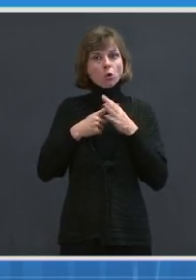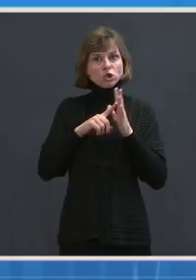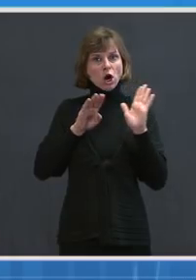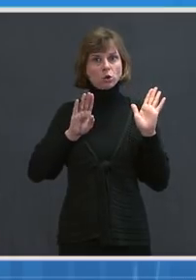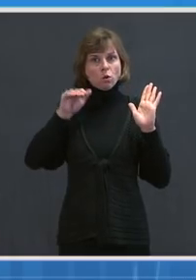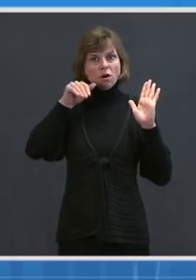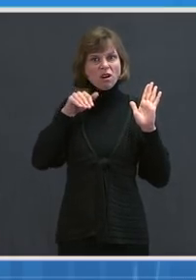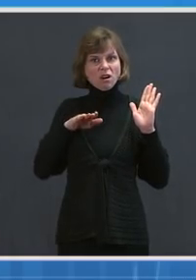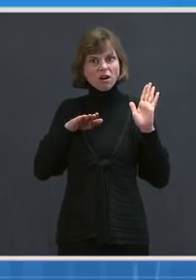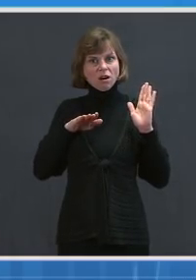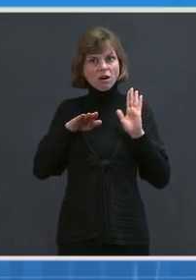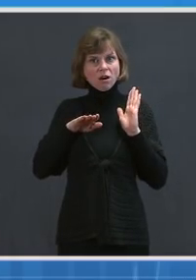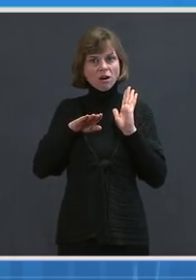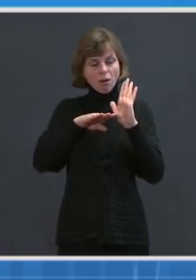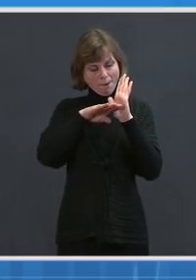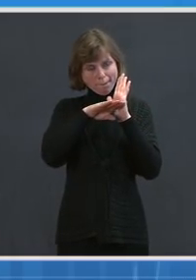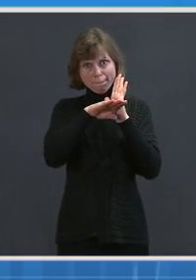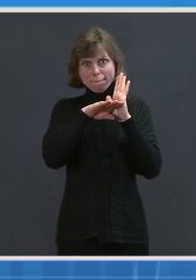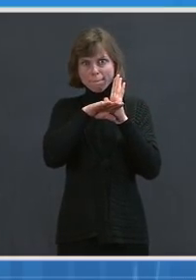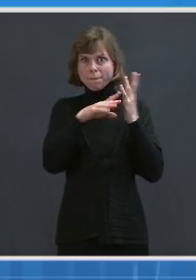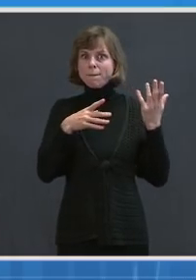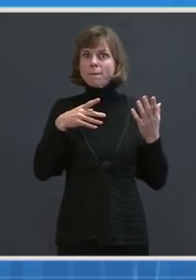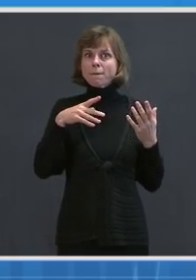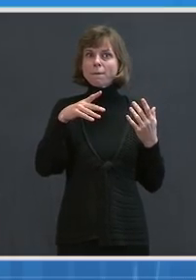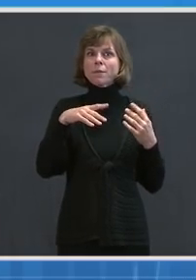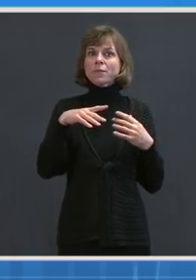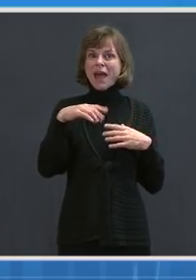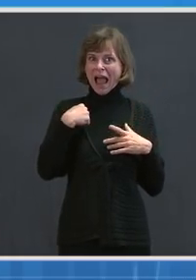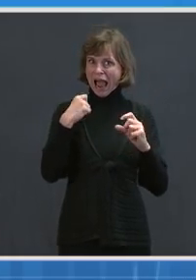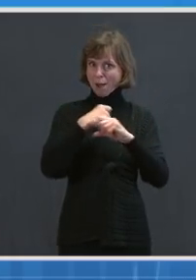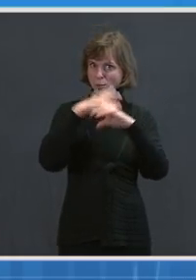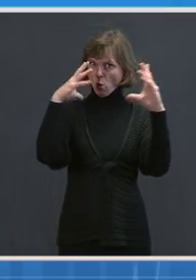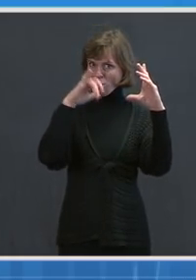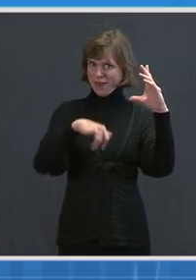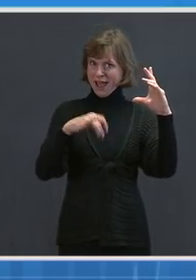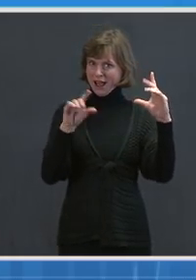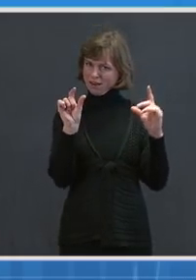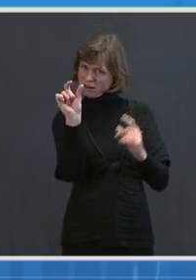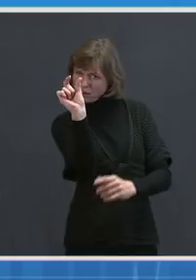I've blown that up in a little section, which is now sitting in the middle of the slide.